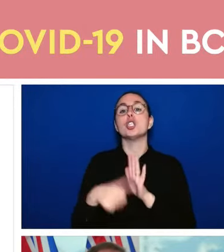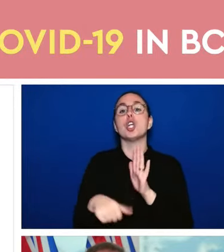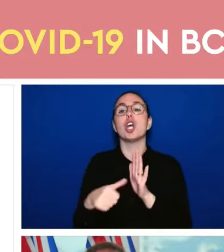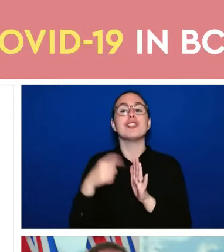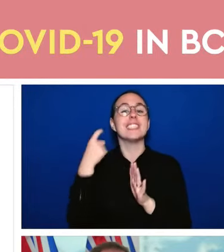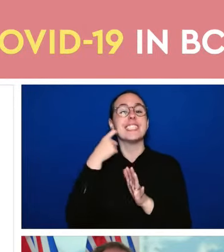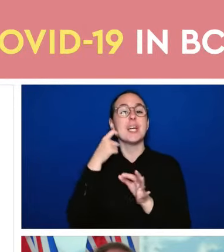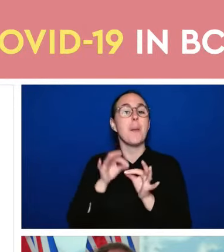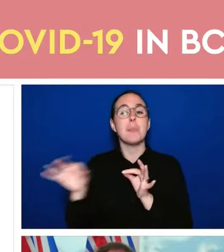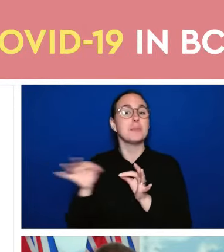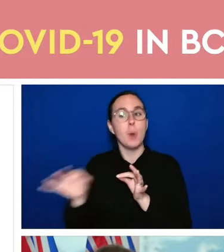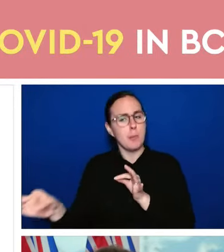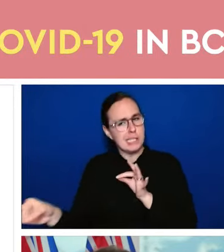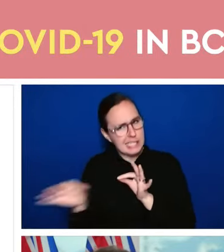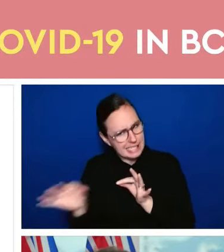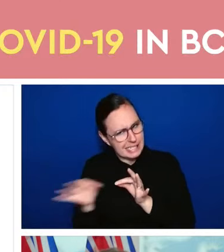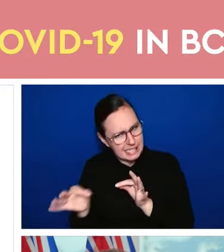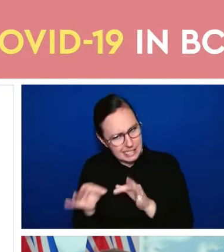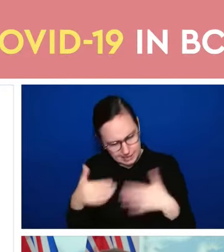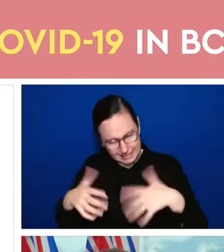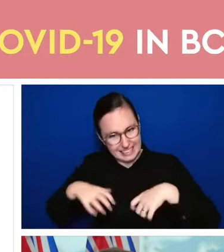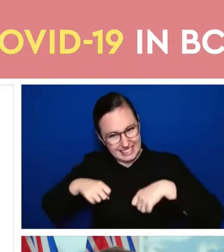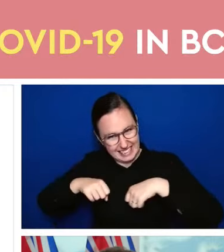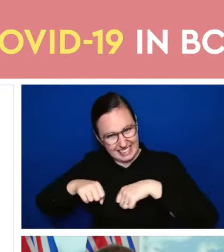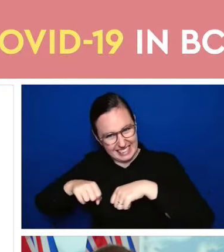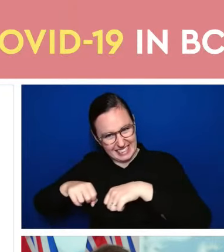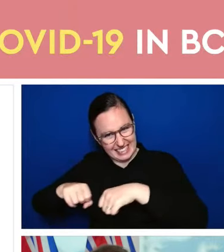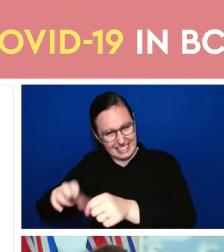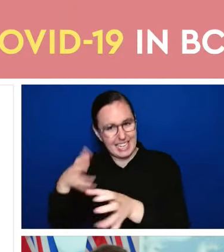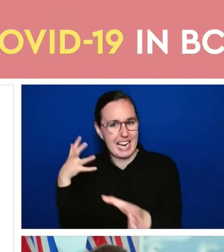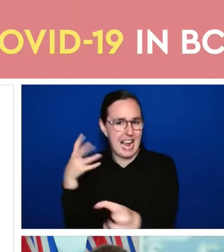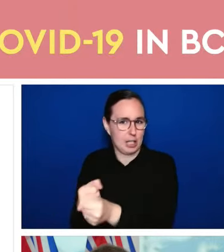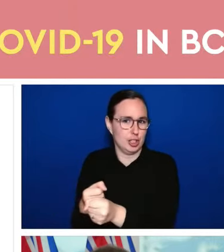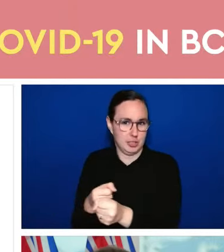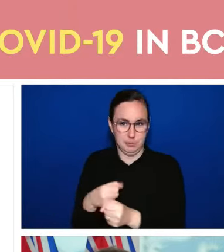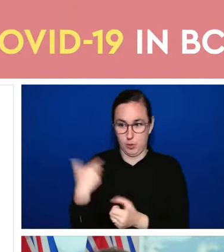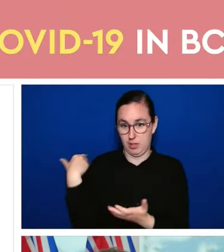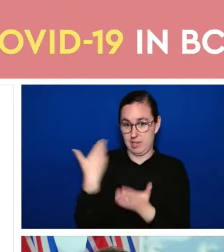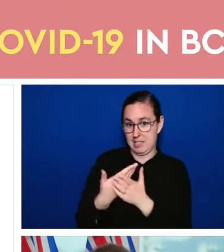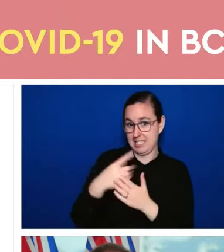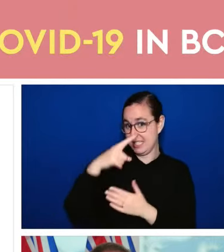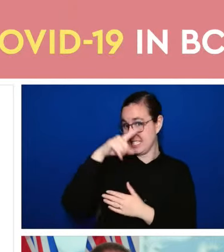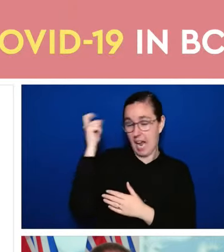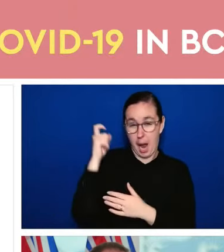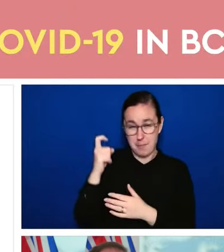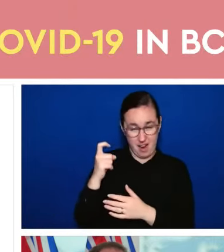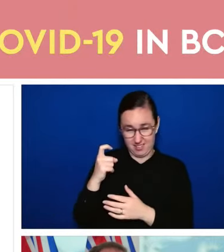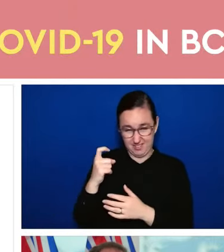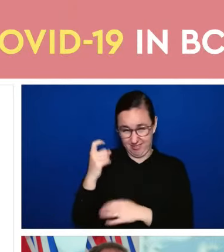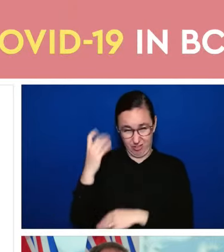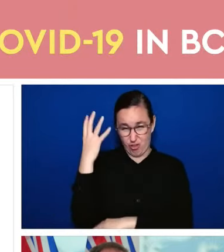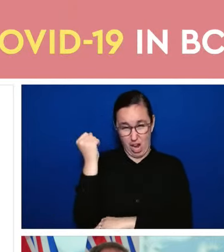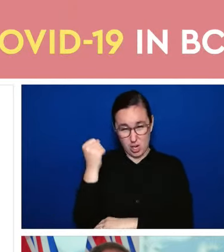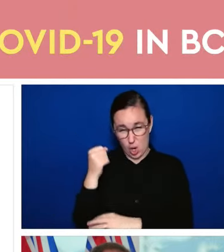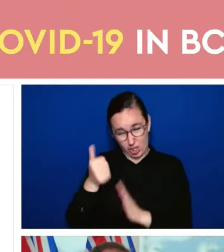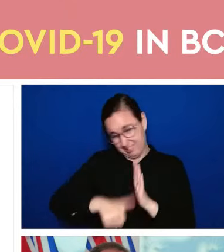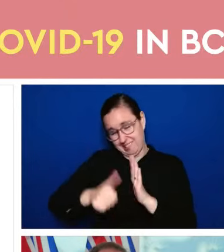more surgeries the summer than in any other summer. So that all